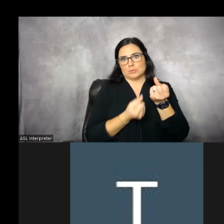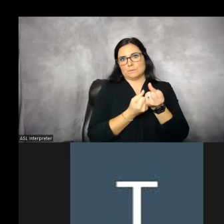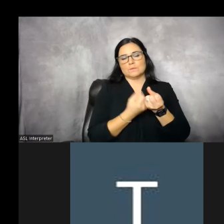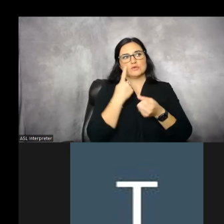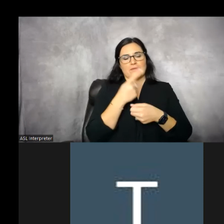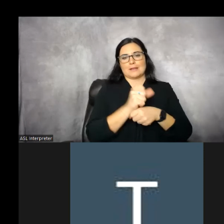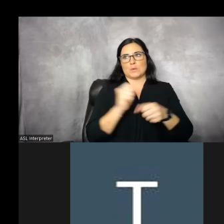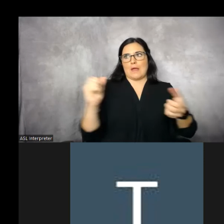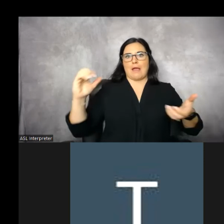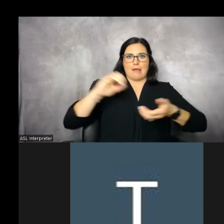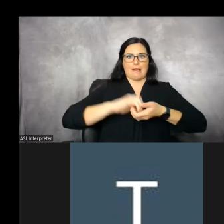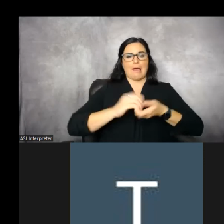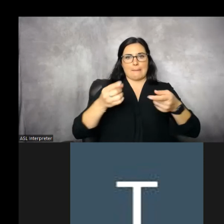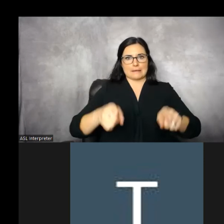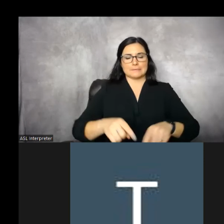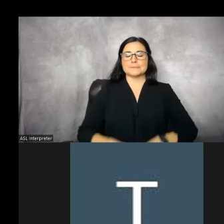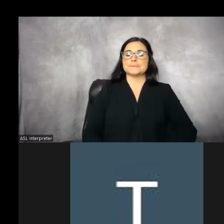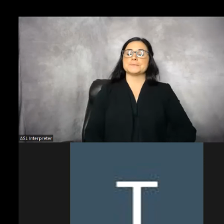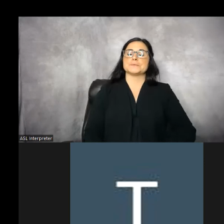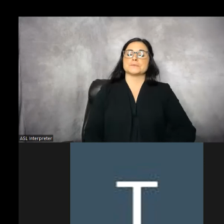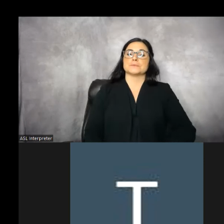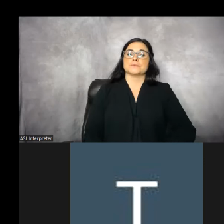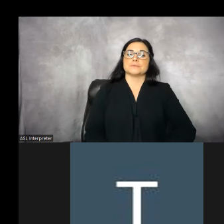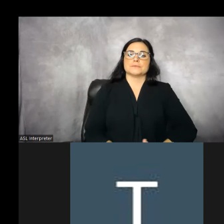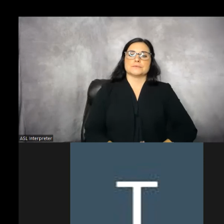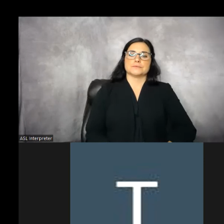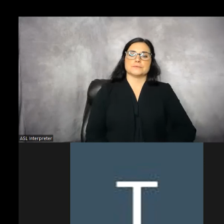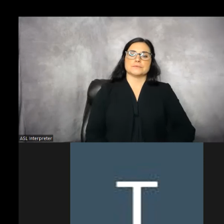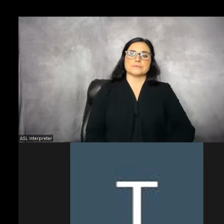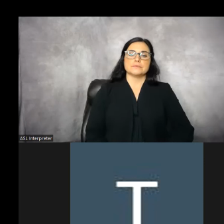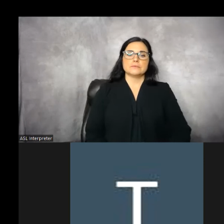The idea of, and like you mentioned, the CSU.